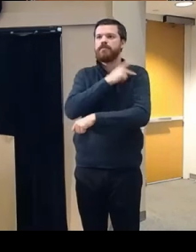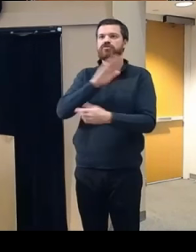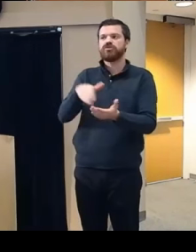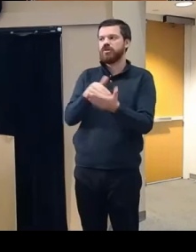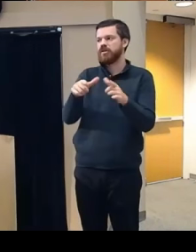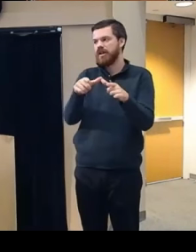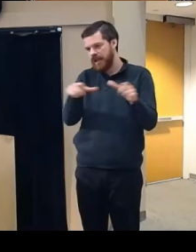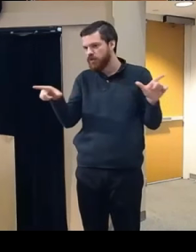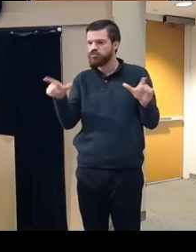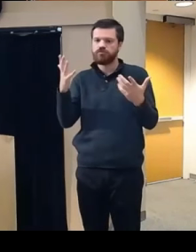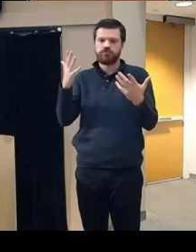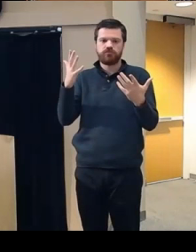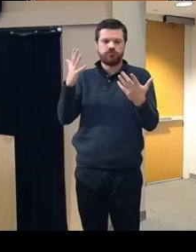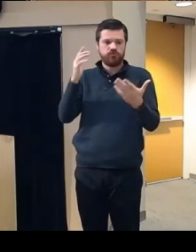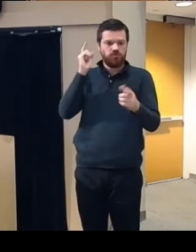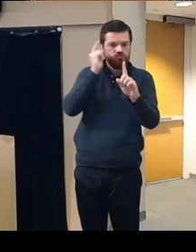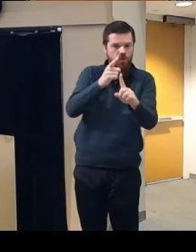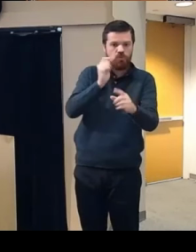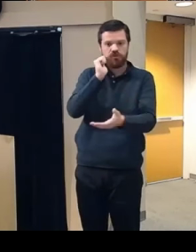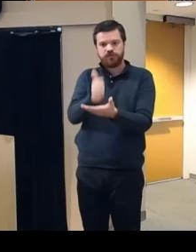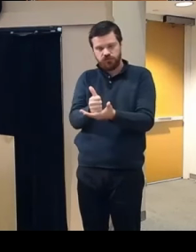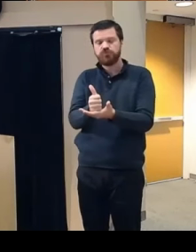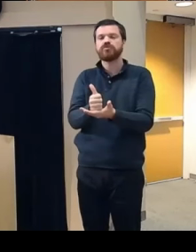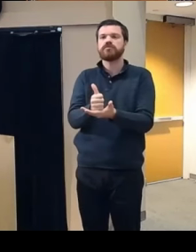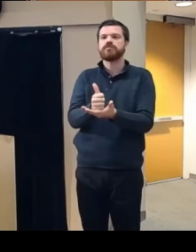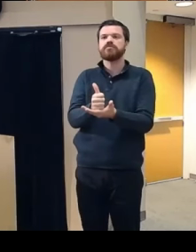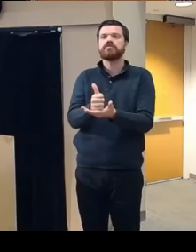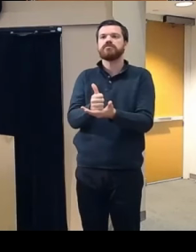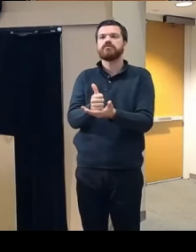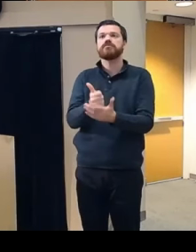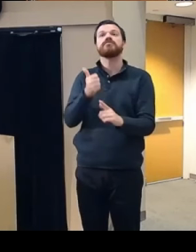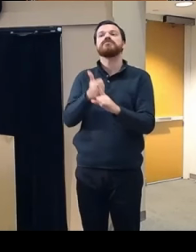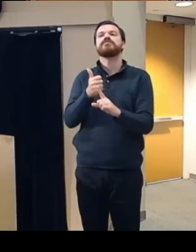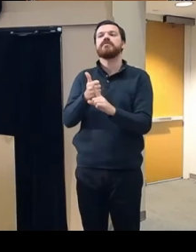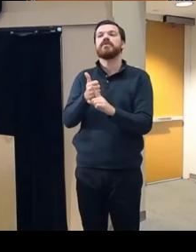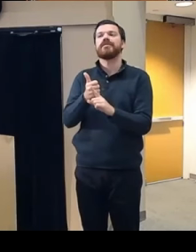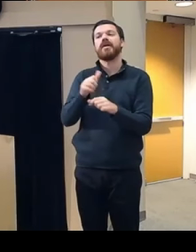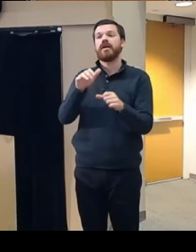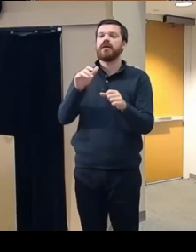of goals or interventions that are being used so that's I think it is very preform in a lot of ways